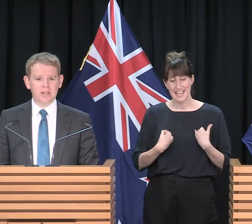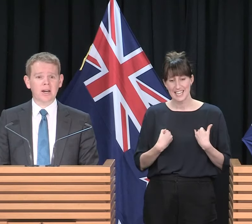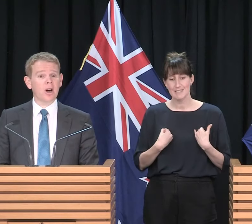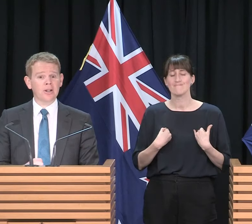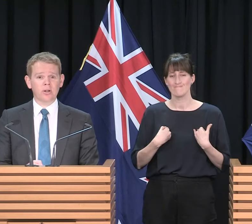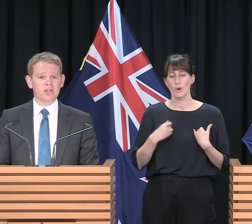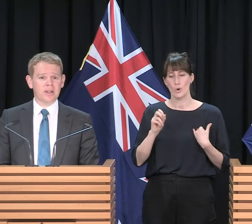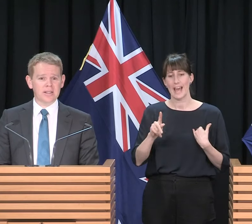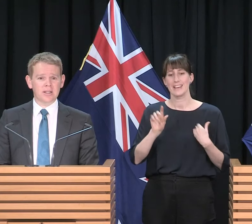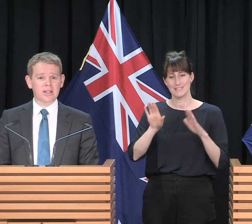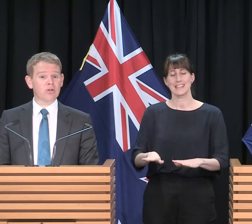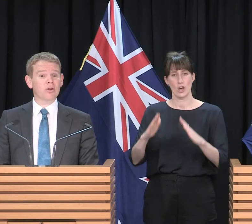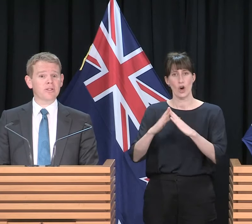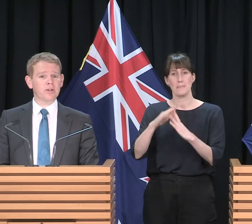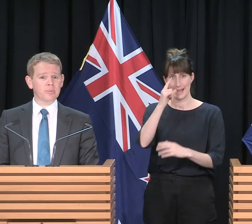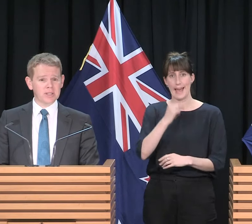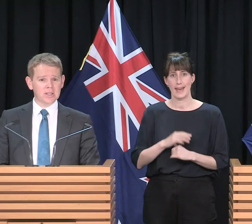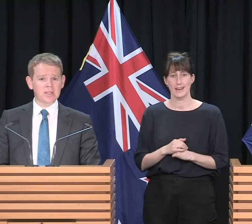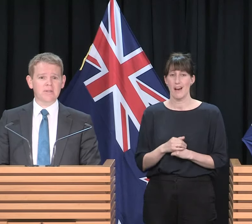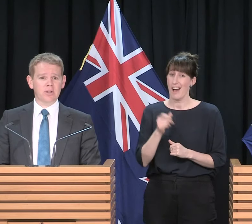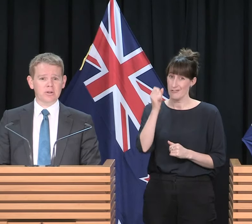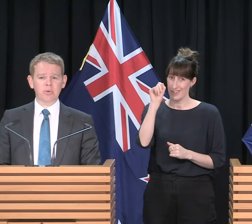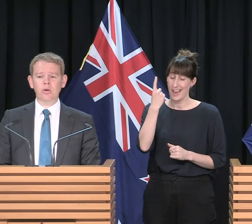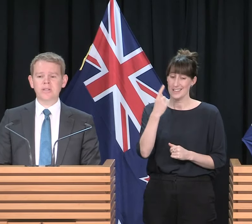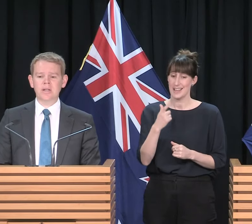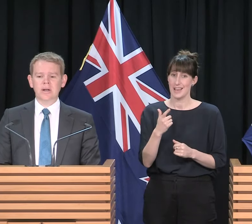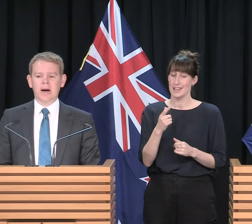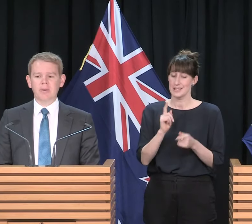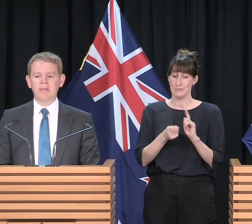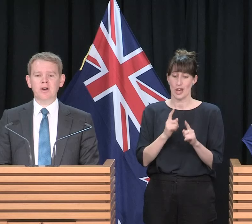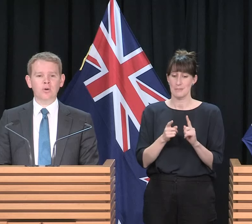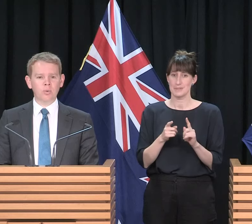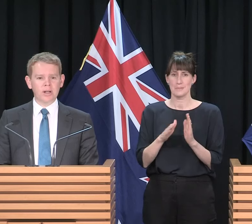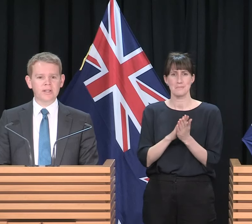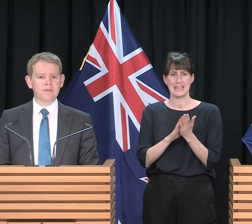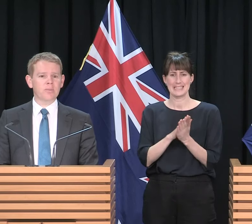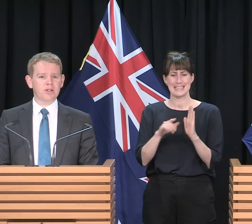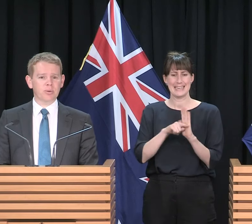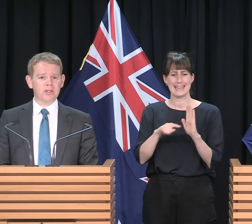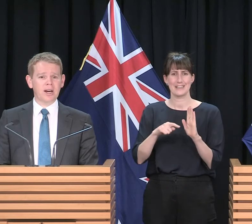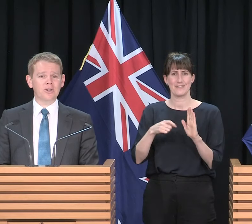has updated its advice on the use of masks by the public as